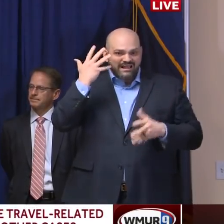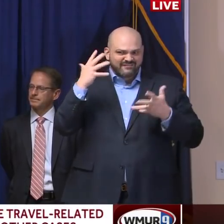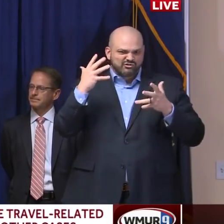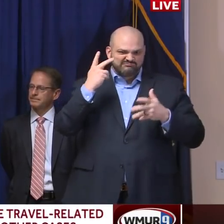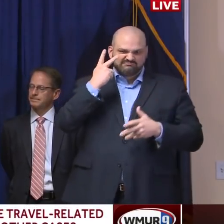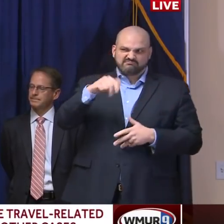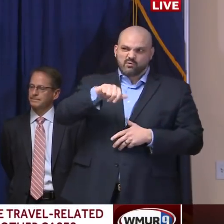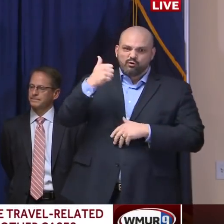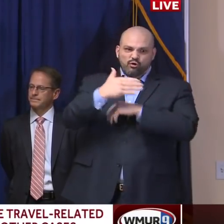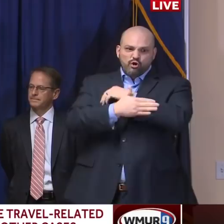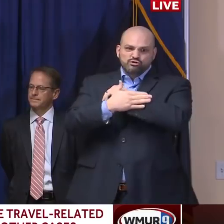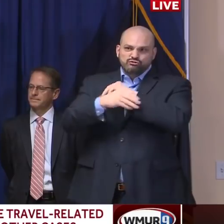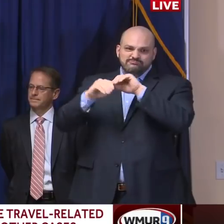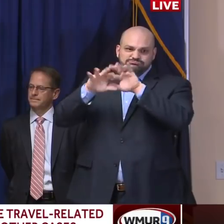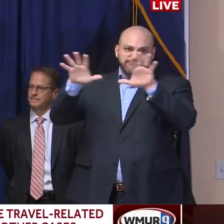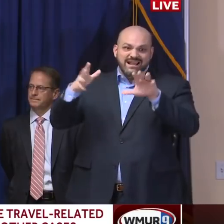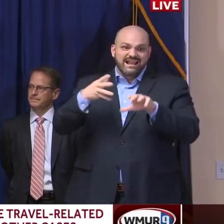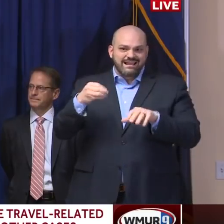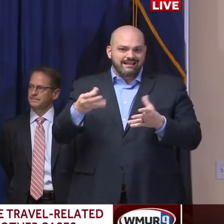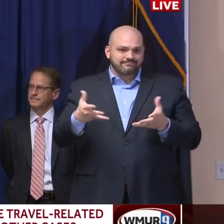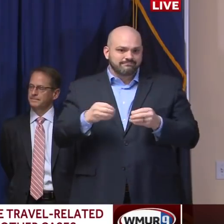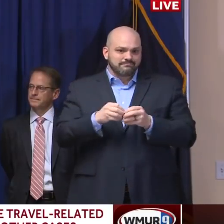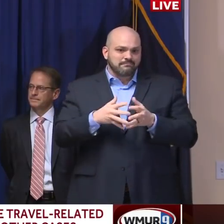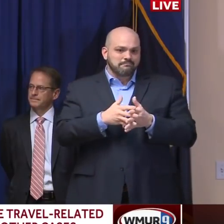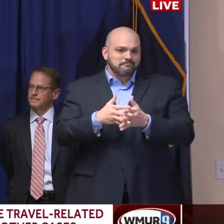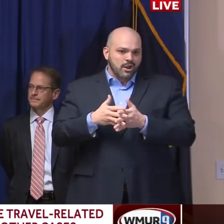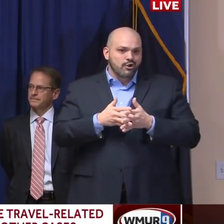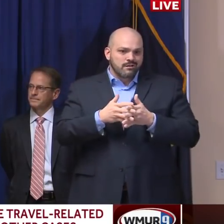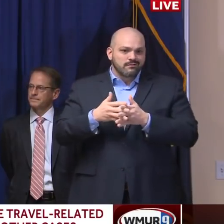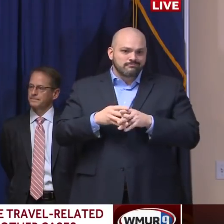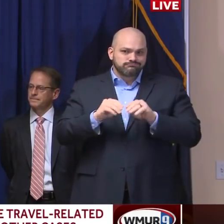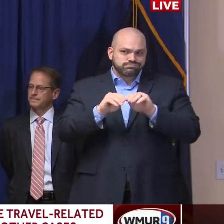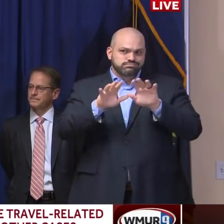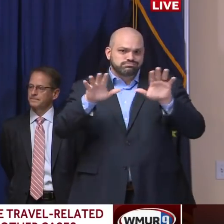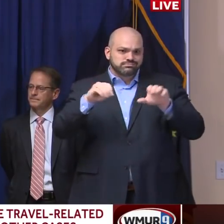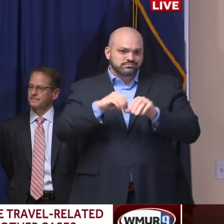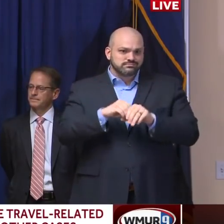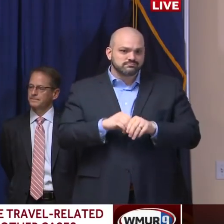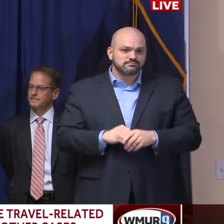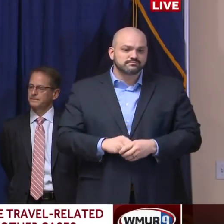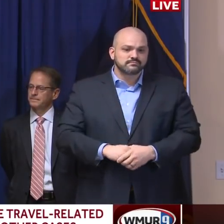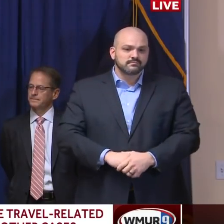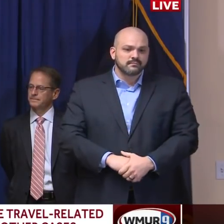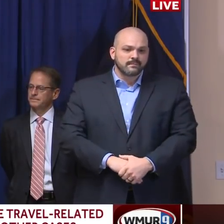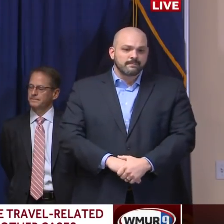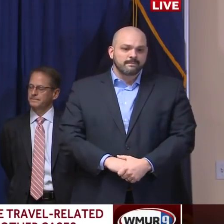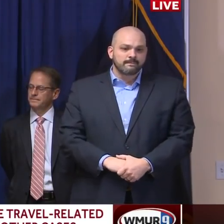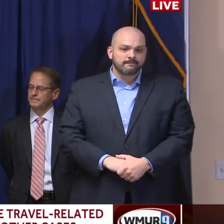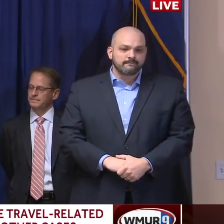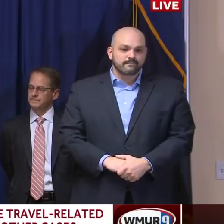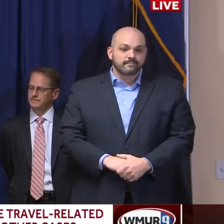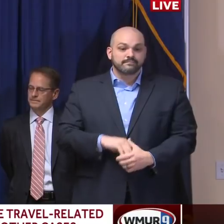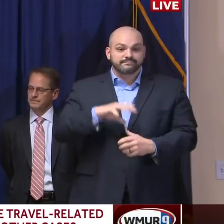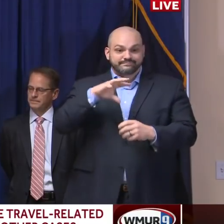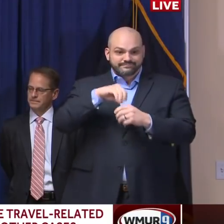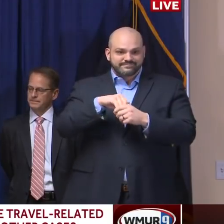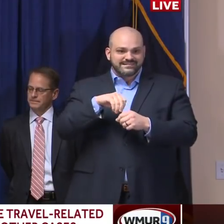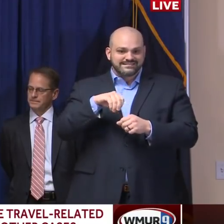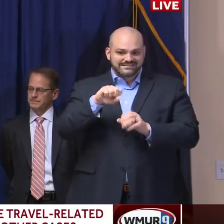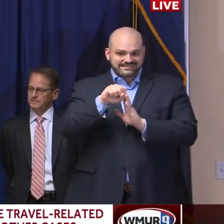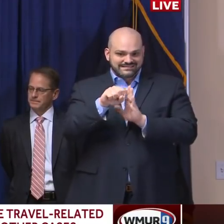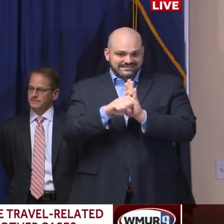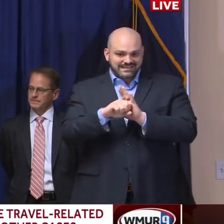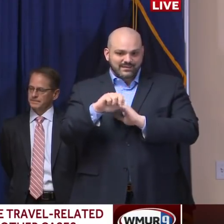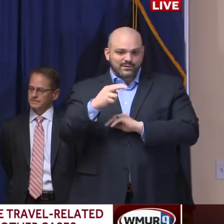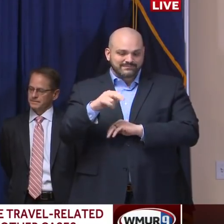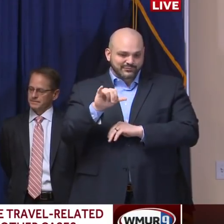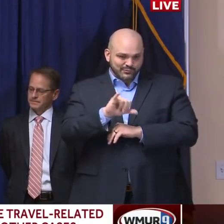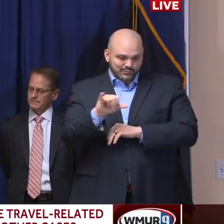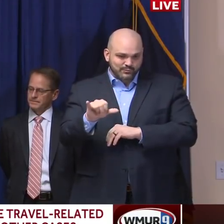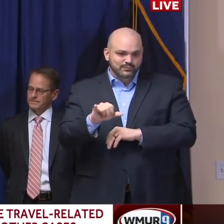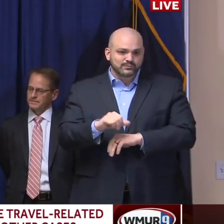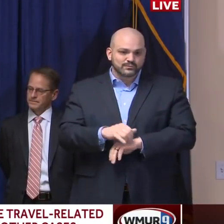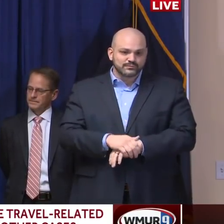I THINK THAT IS EXPECTED GIVEN THE RAPIDLY EXPANDING GLOBAL OUTBREAK IN MULTIPLE OTHER COUNTRIES AS WELL AS THE INCREASING NUMBERS OF CASES WITHIN THE UNITED STATES,